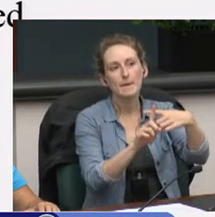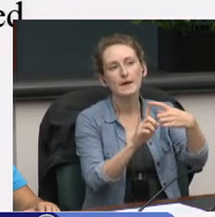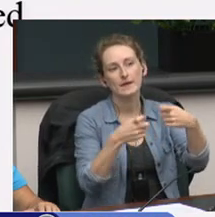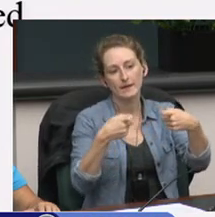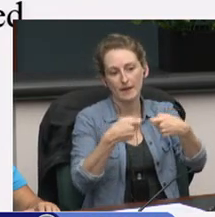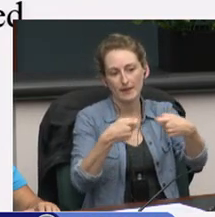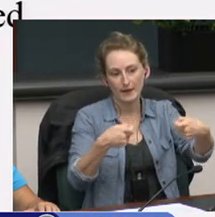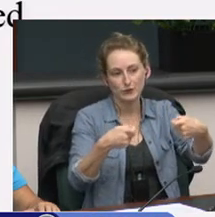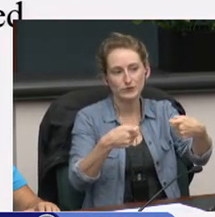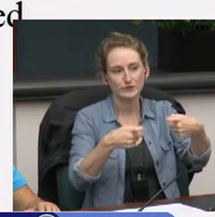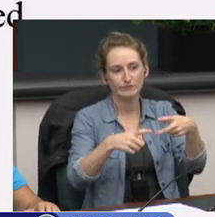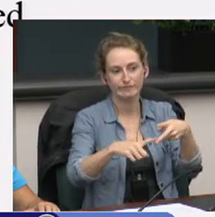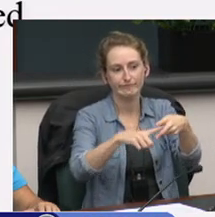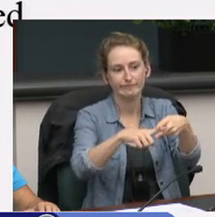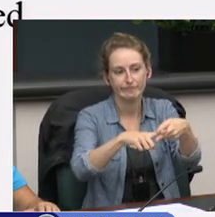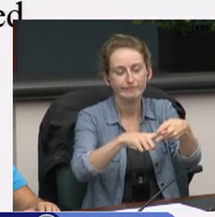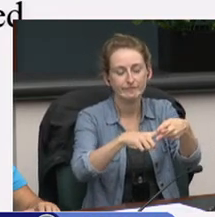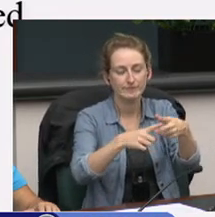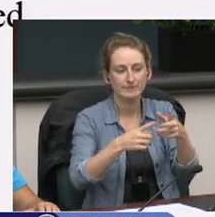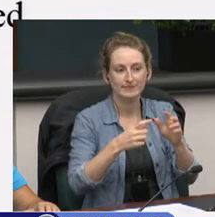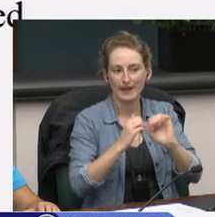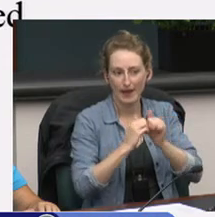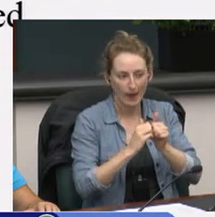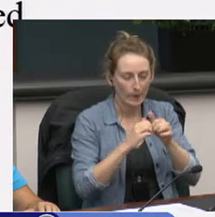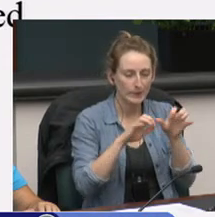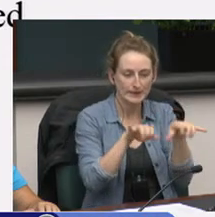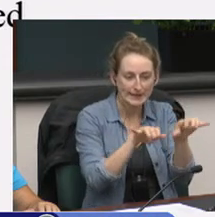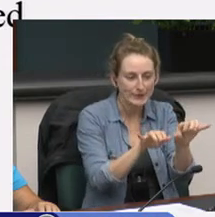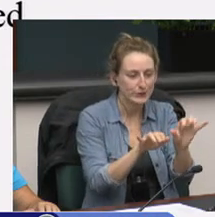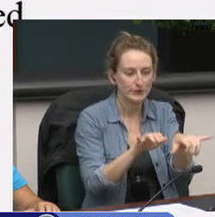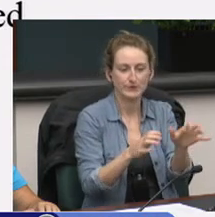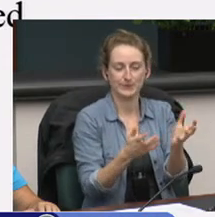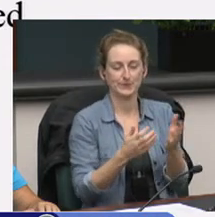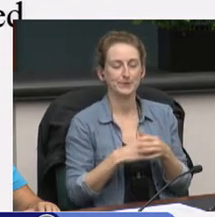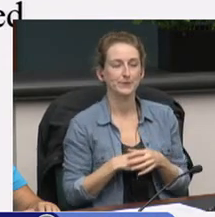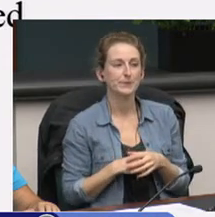one of the things the plan Commission did was originally they were sort of